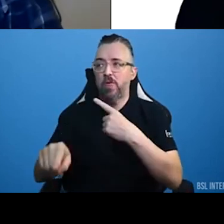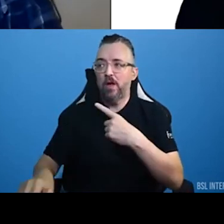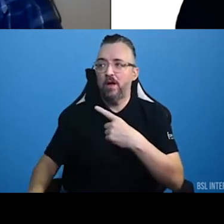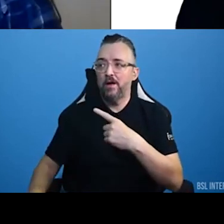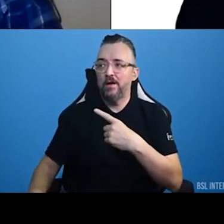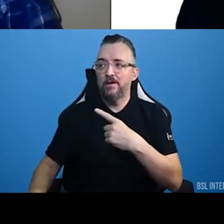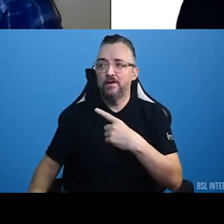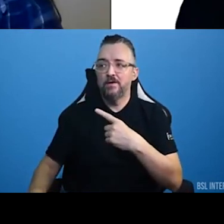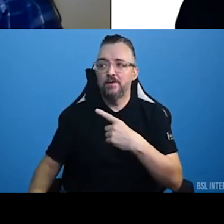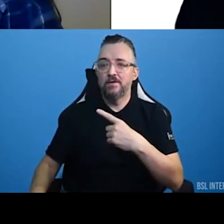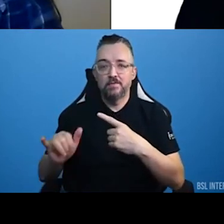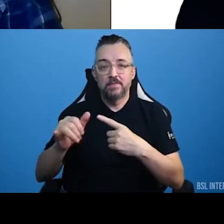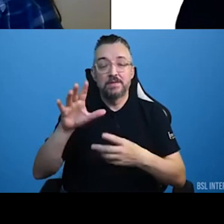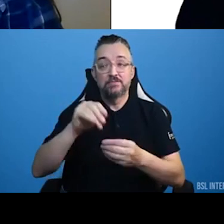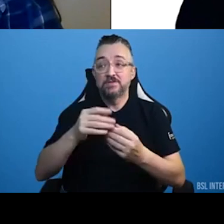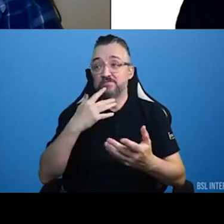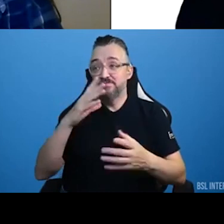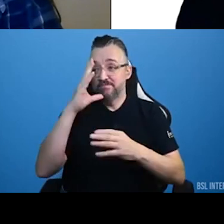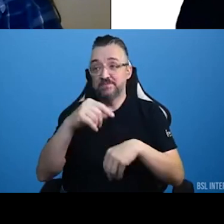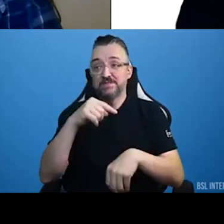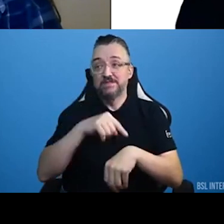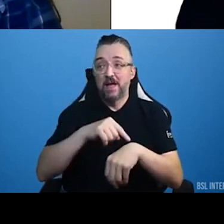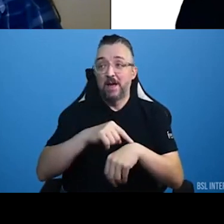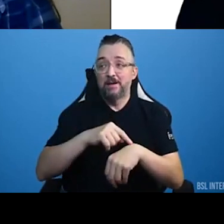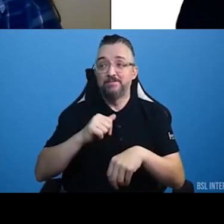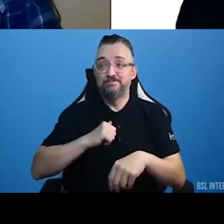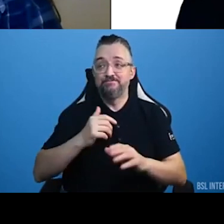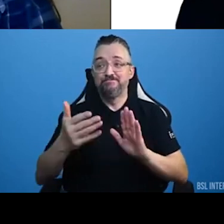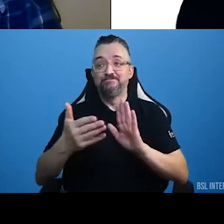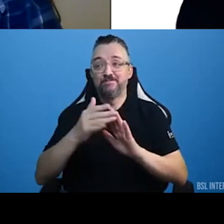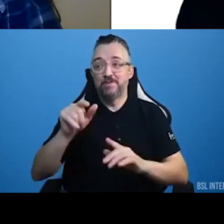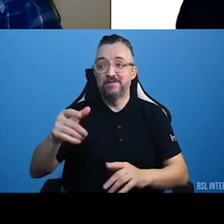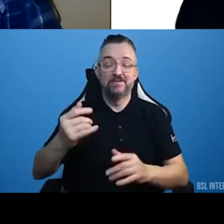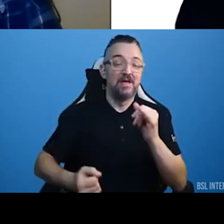and then I think we are pretty much running out of time, so that might have to be our last question.